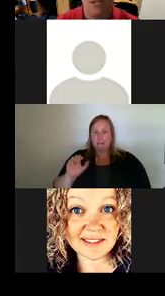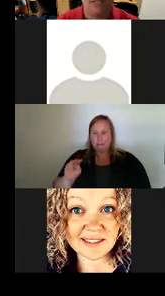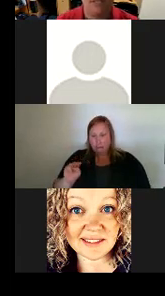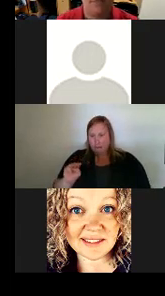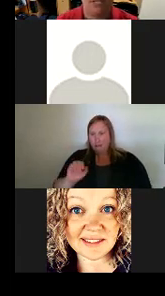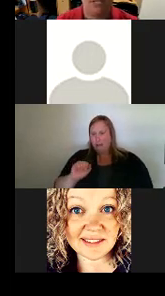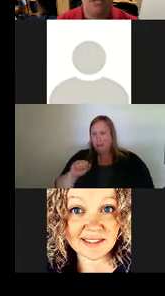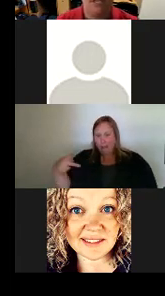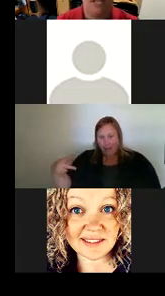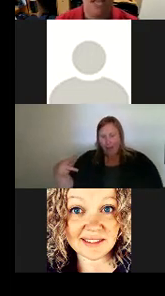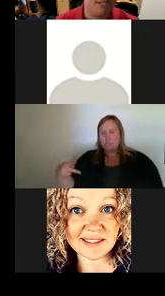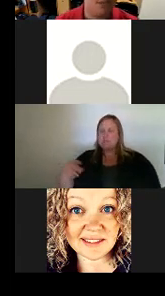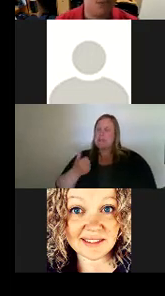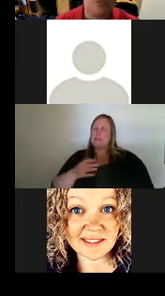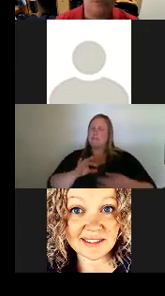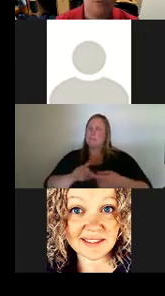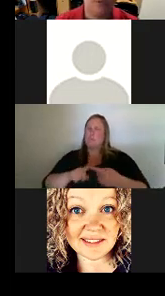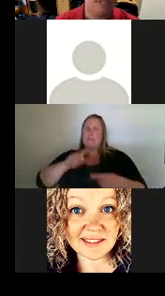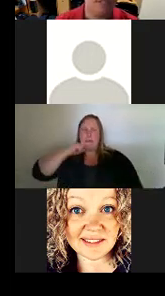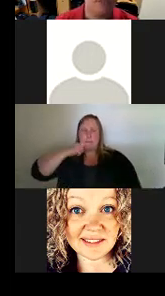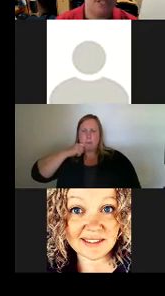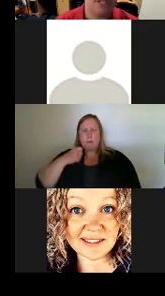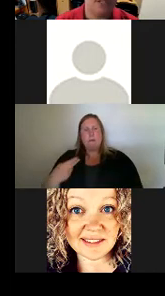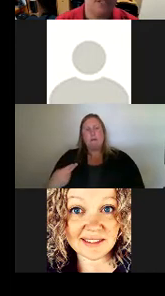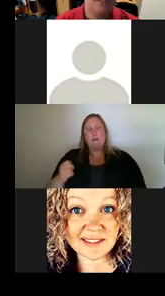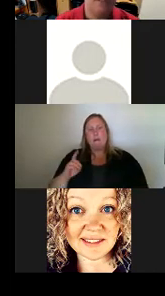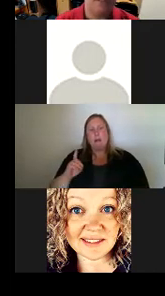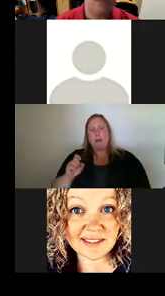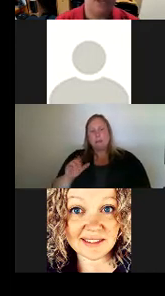HADLEY SCHOOL, PERKINS ELEARNING, VISIONAWARE,